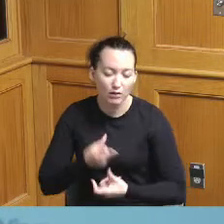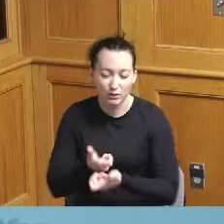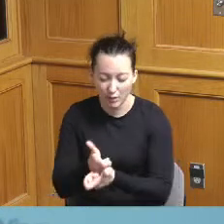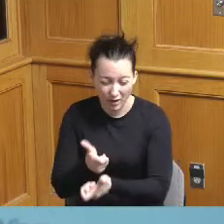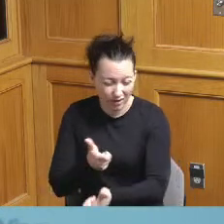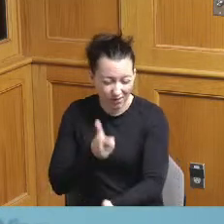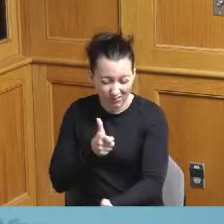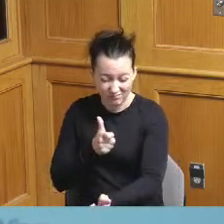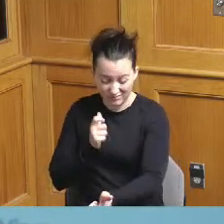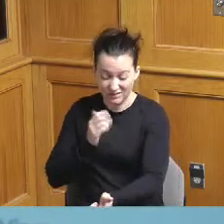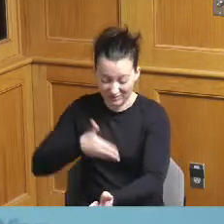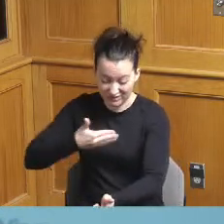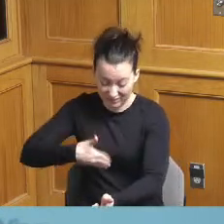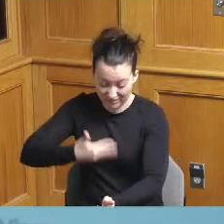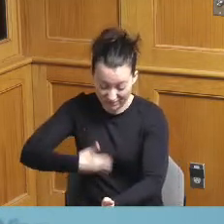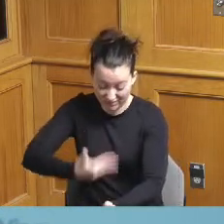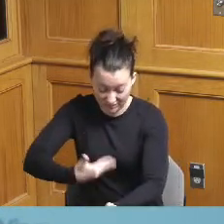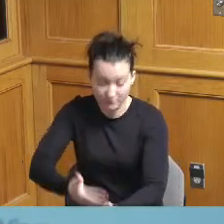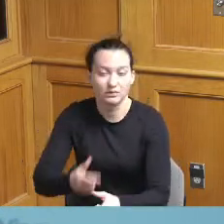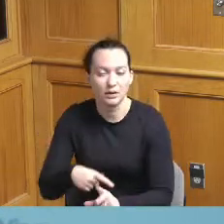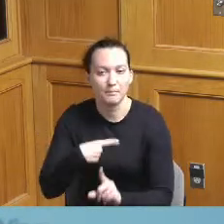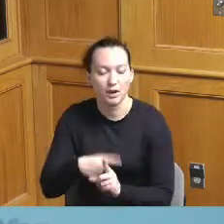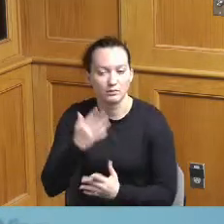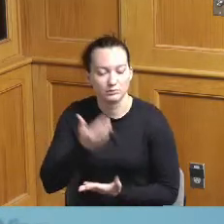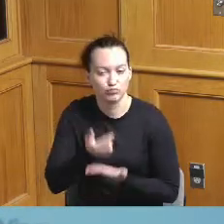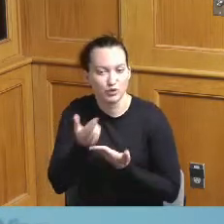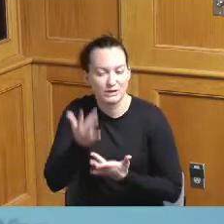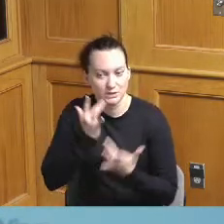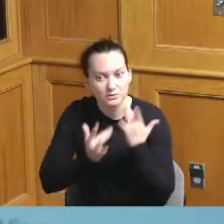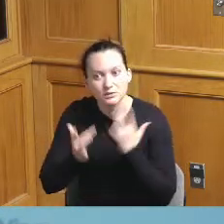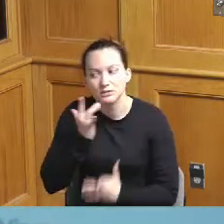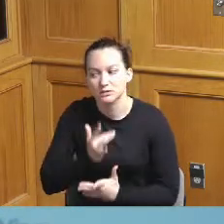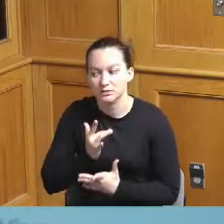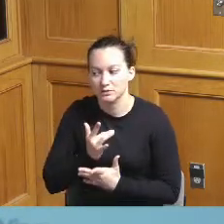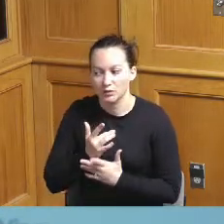currently have and the limited resources that are that we have are being stretched to the maximum